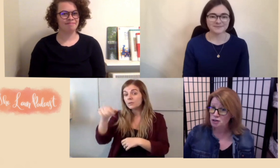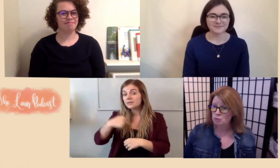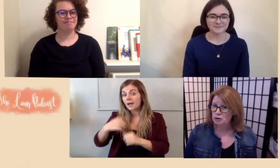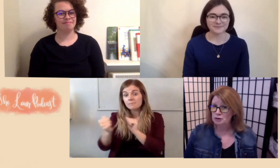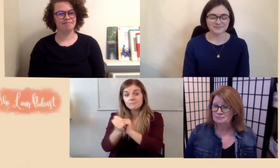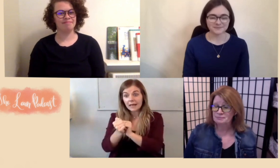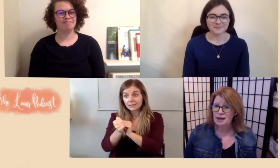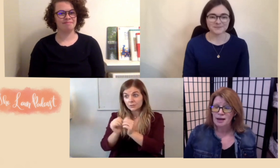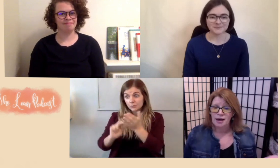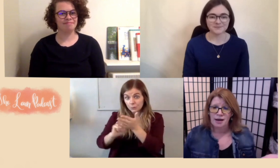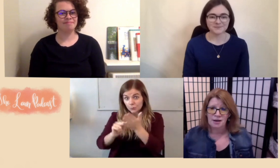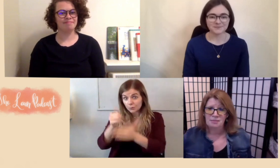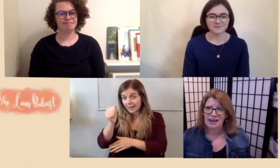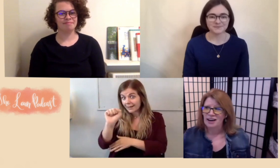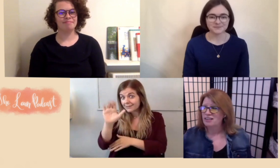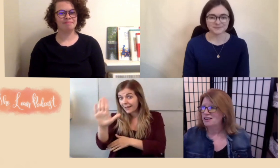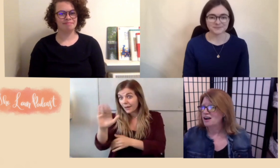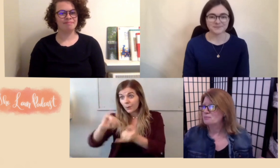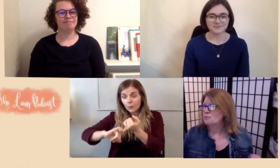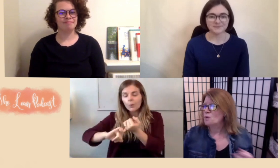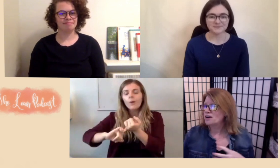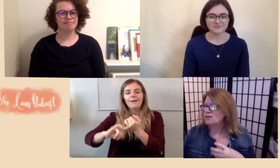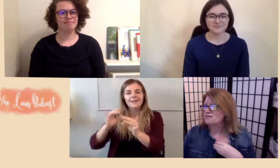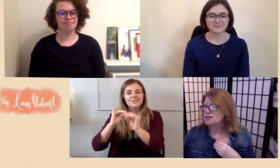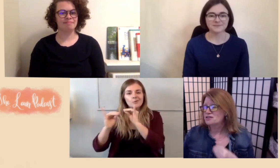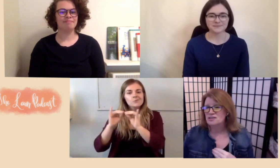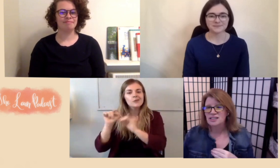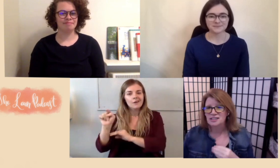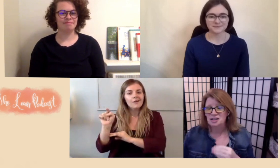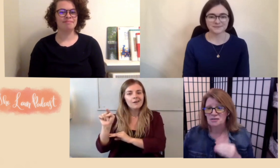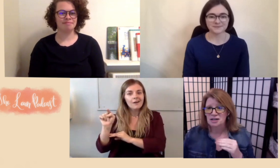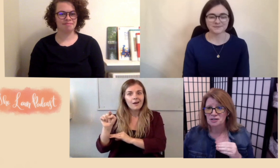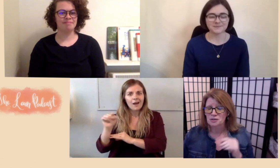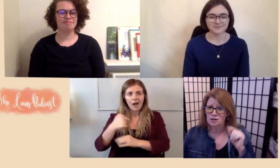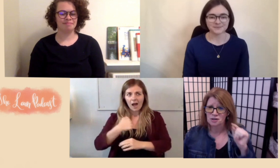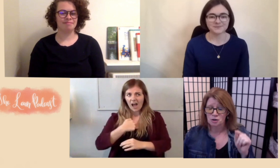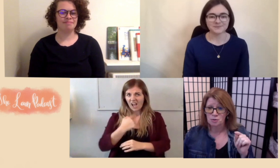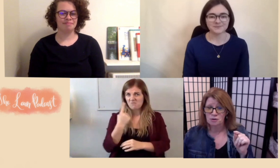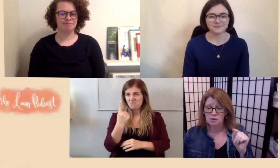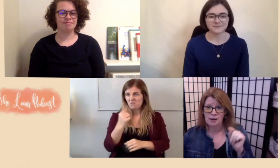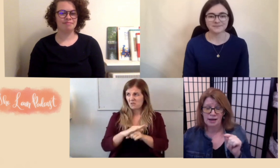And I think I'm one of the earliest generations where interpreters passed along sign language